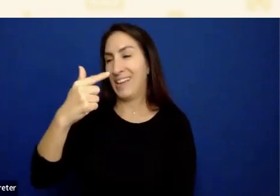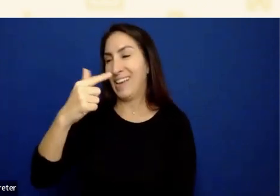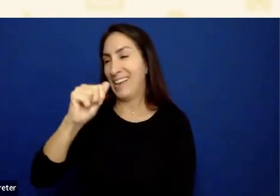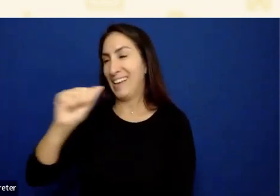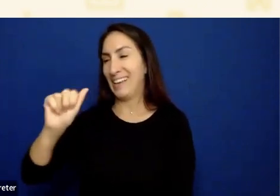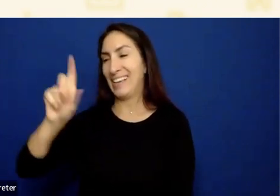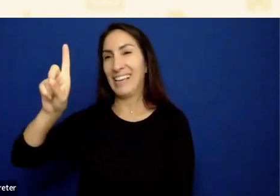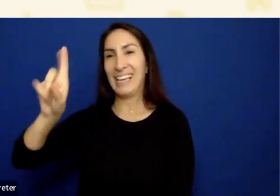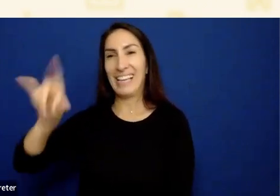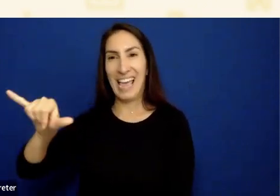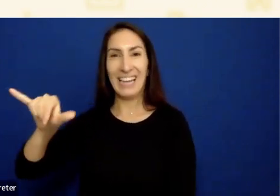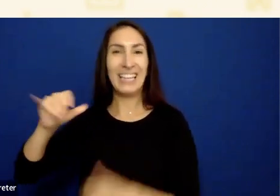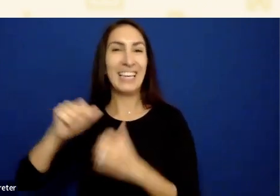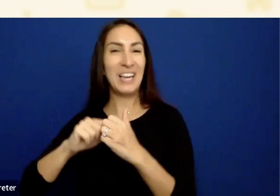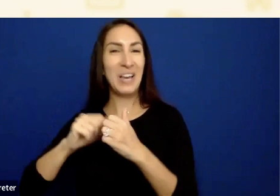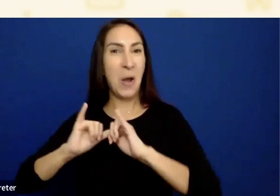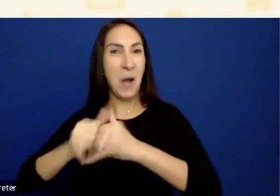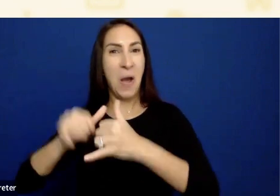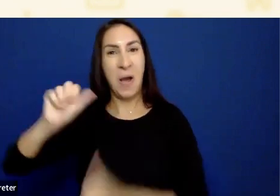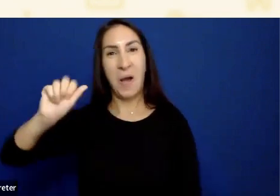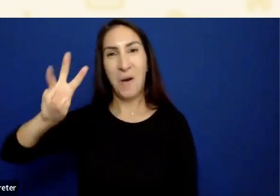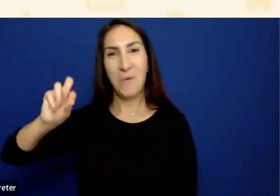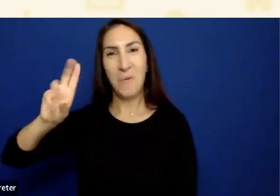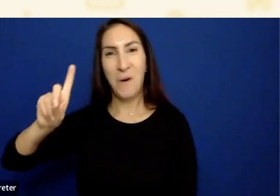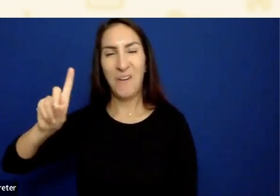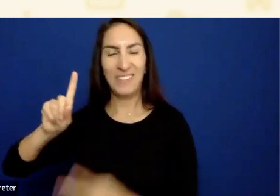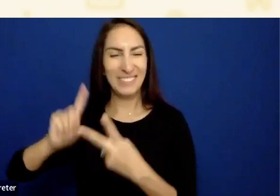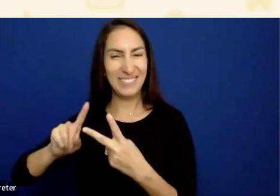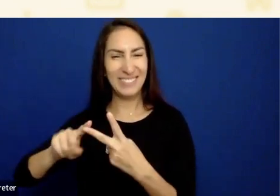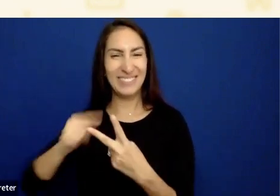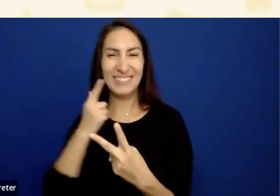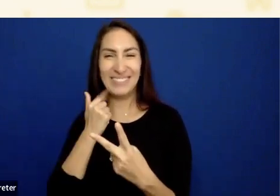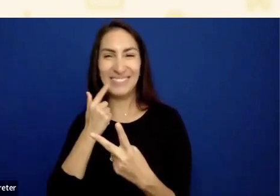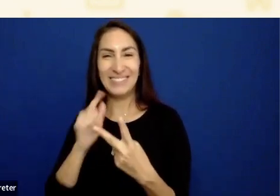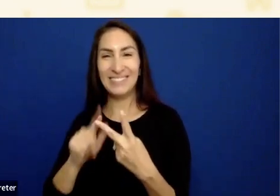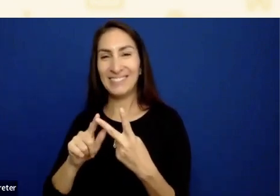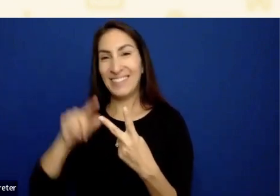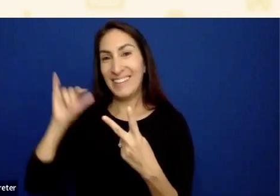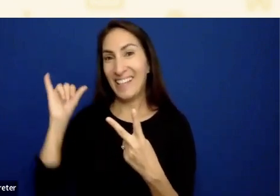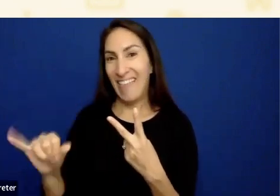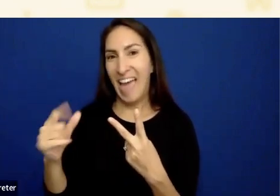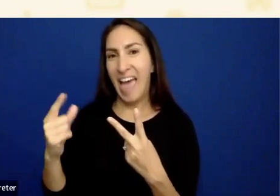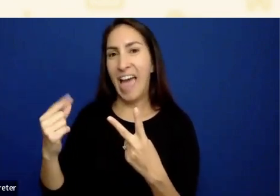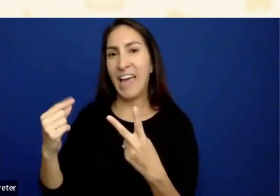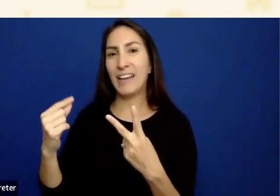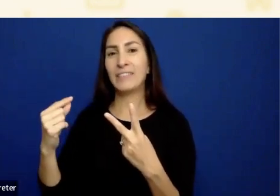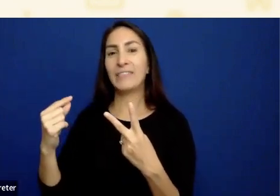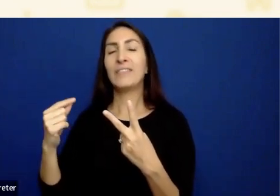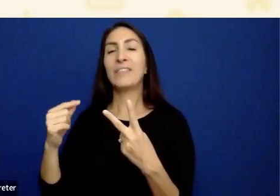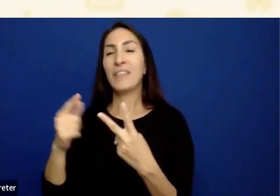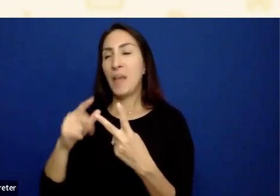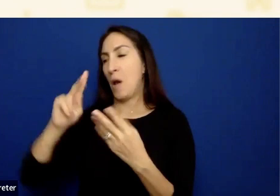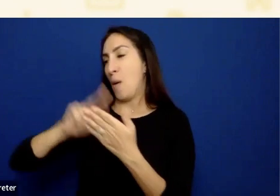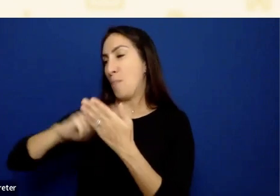And those are projects that are basically living the mission